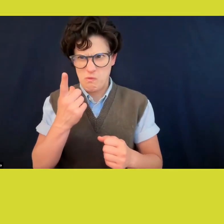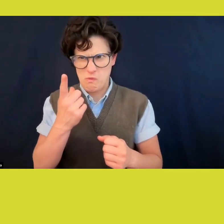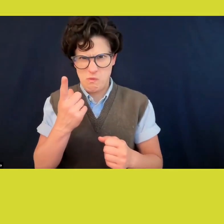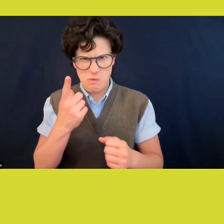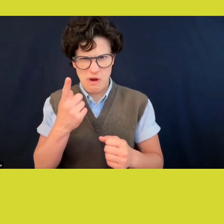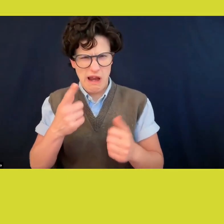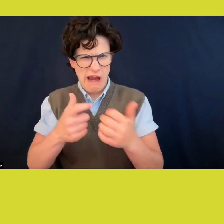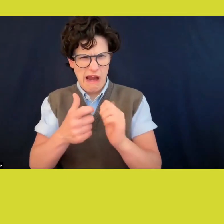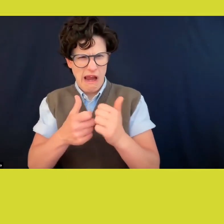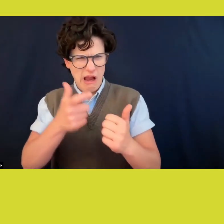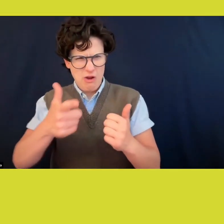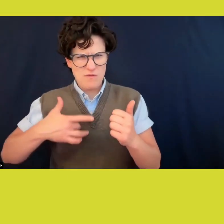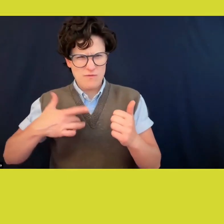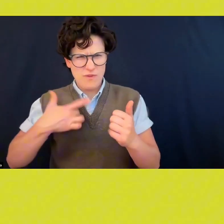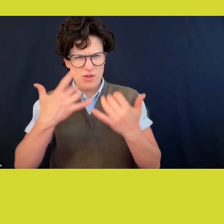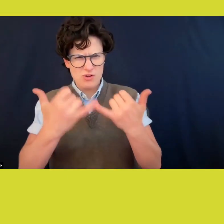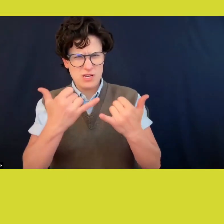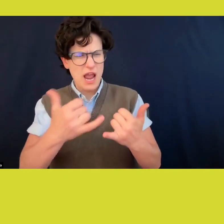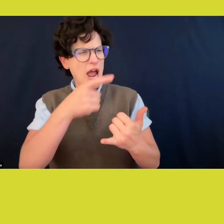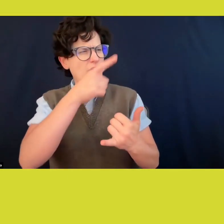to argue that Housing First is not effective?